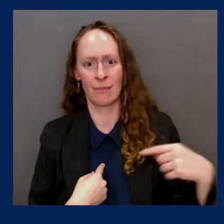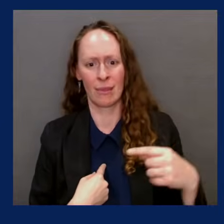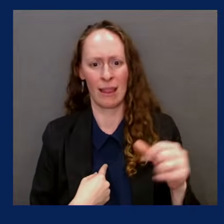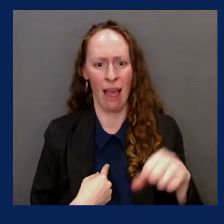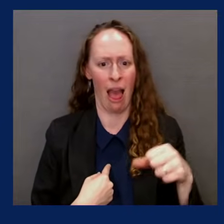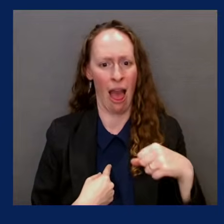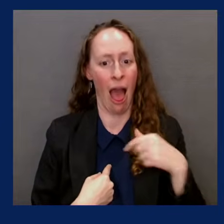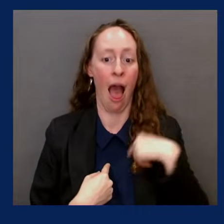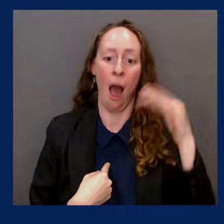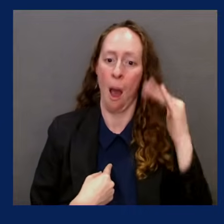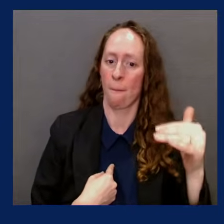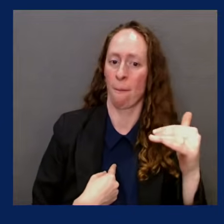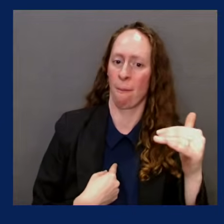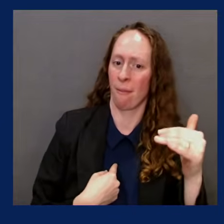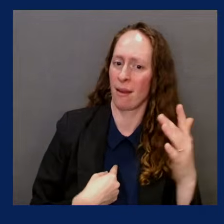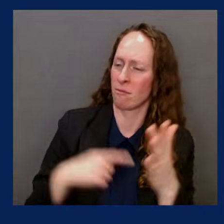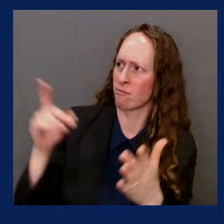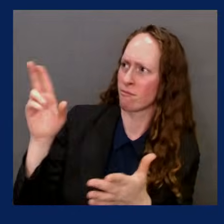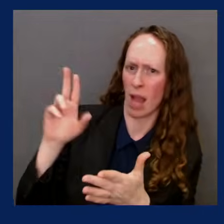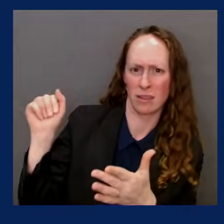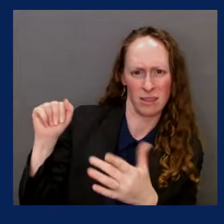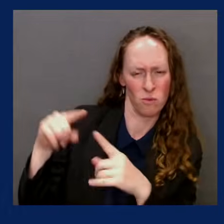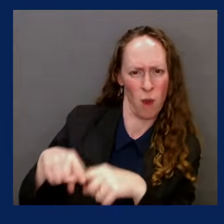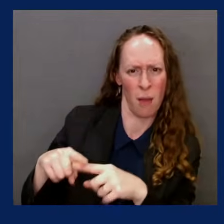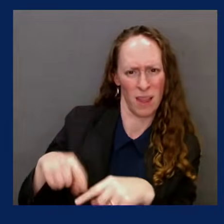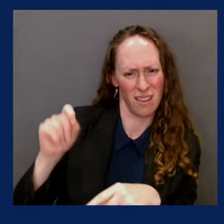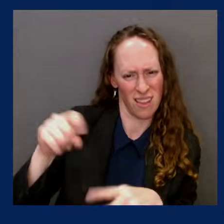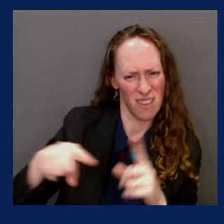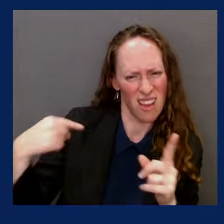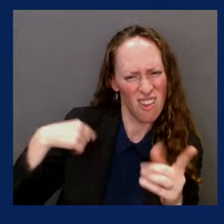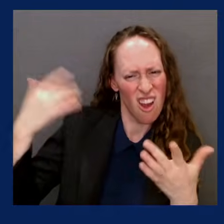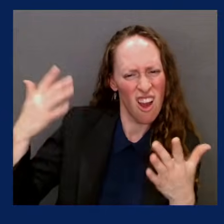Because, look, even to this day, when my discussions with the --